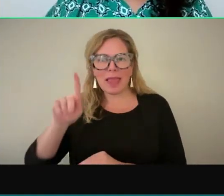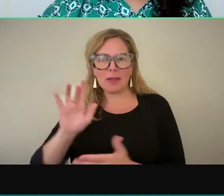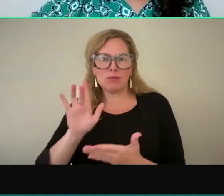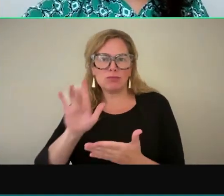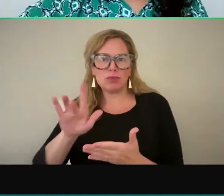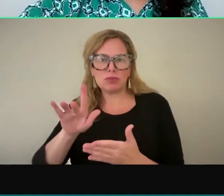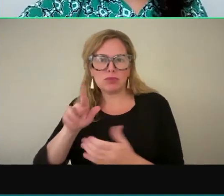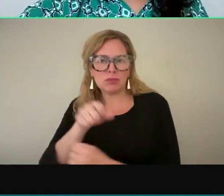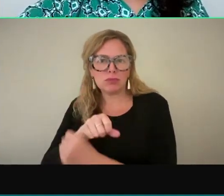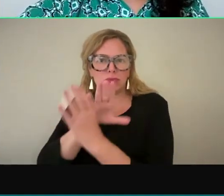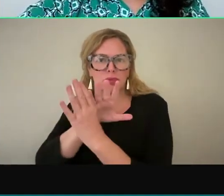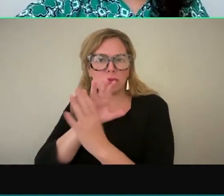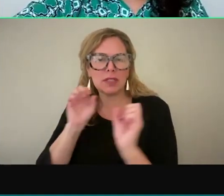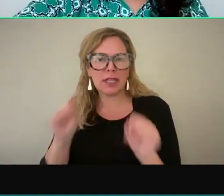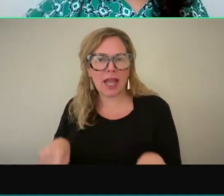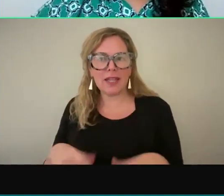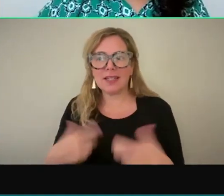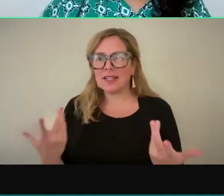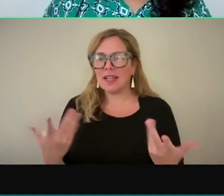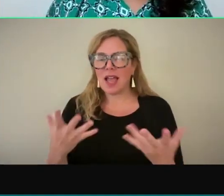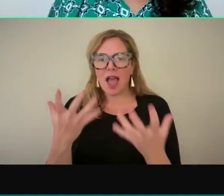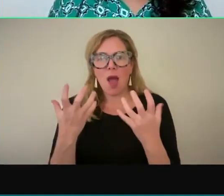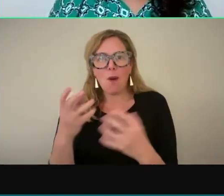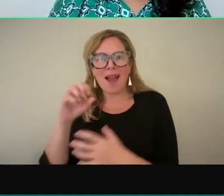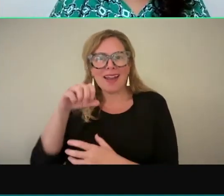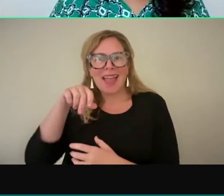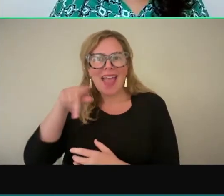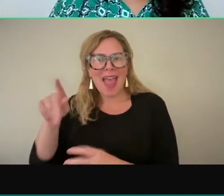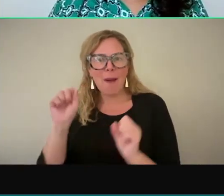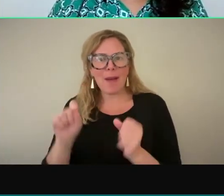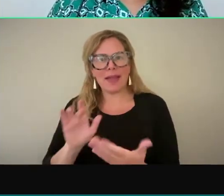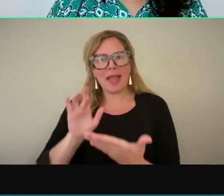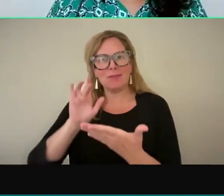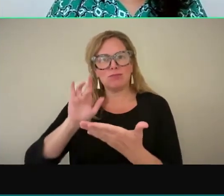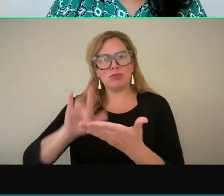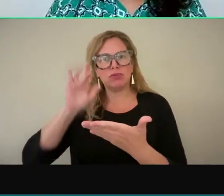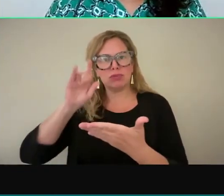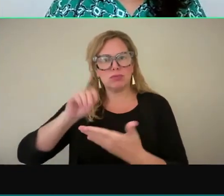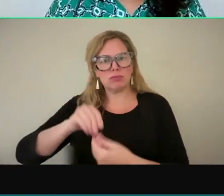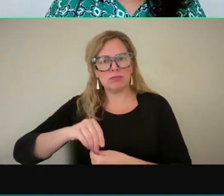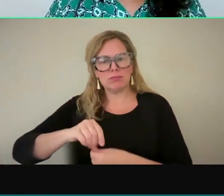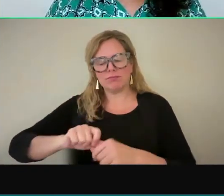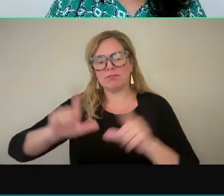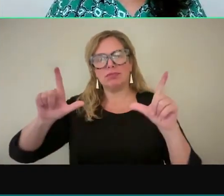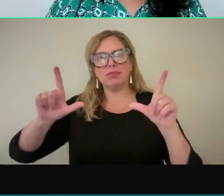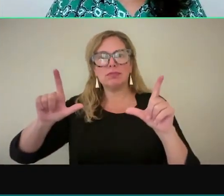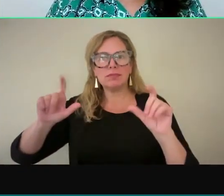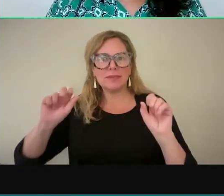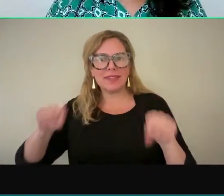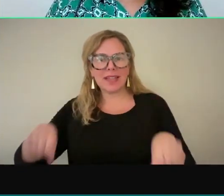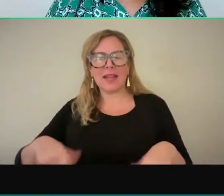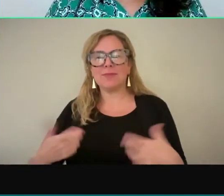to do is press a button at the time of the call. A shorter sign-in, Zoom or Face-time would be